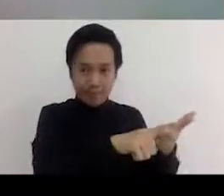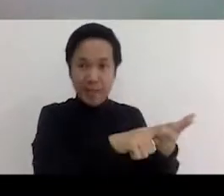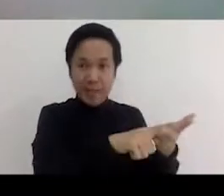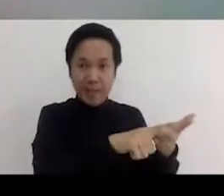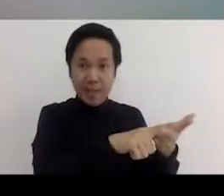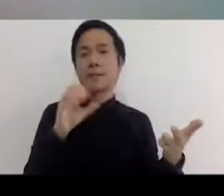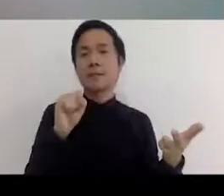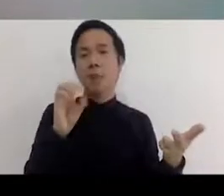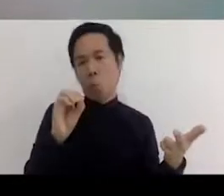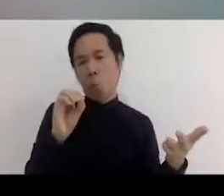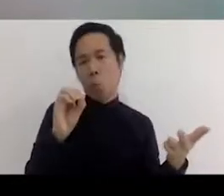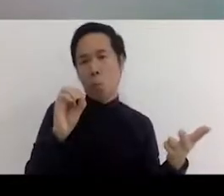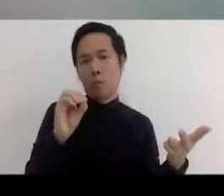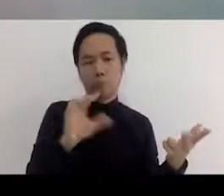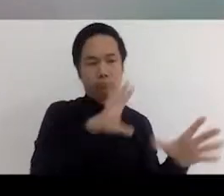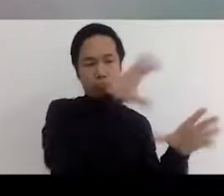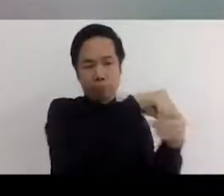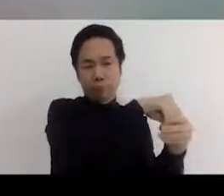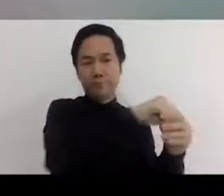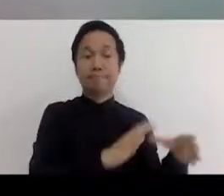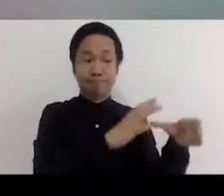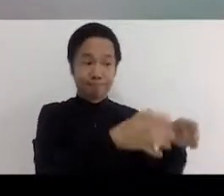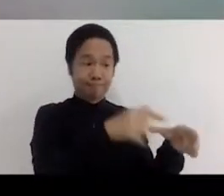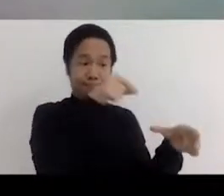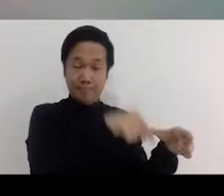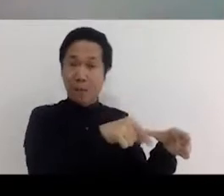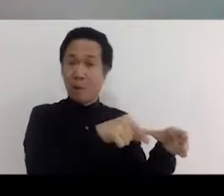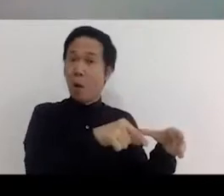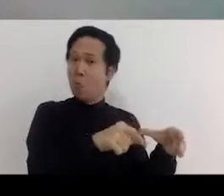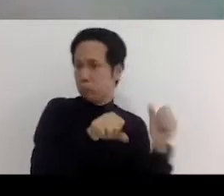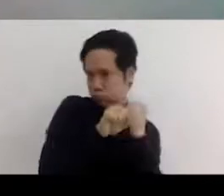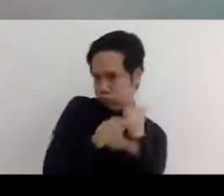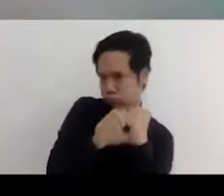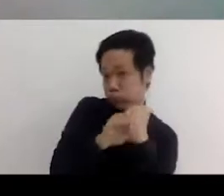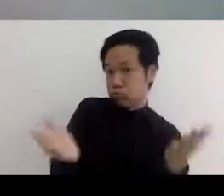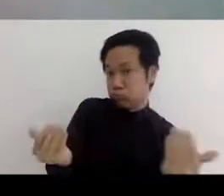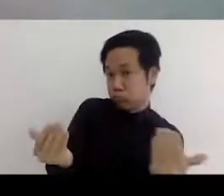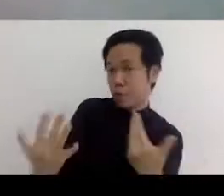And we were also reminding the different partners of the cluster groups